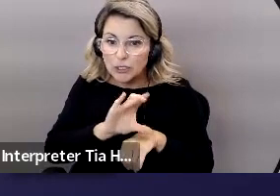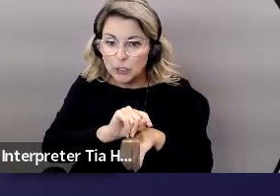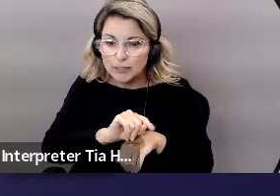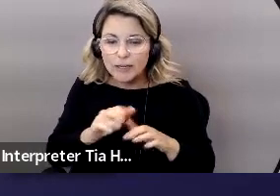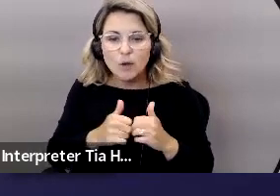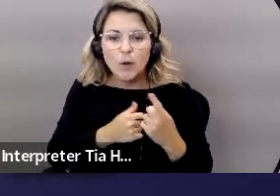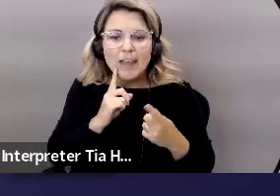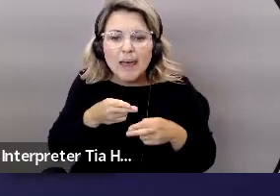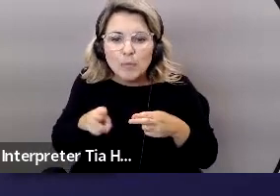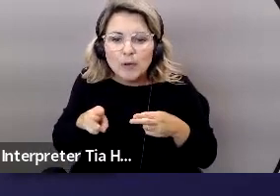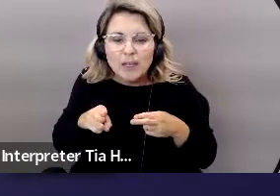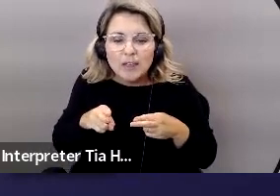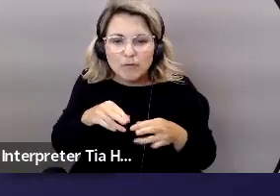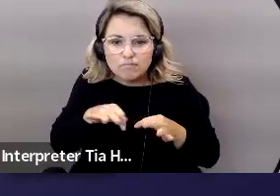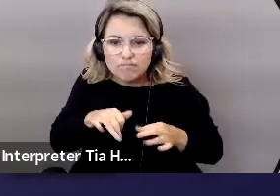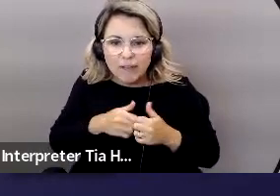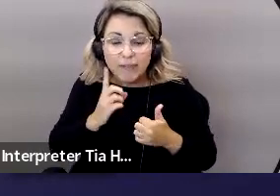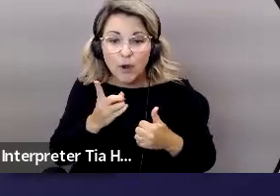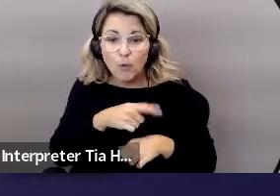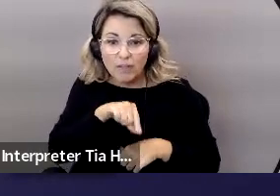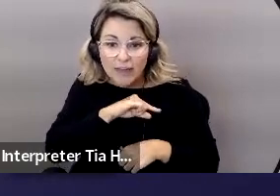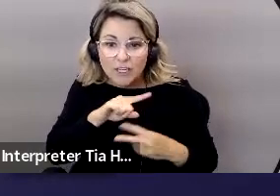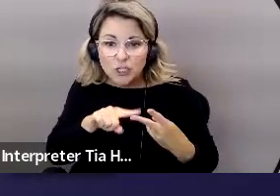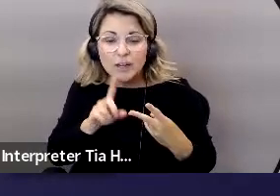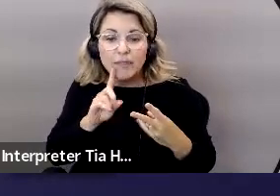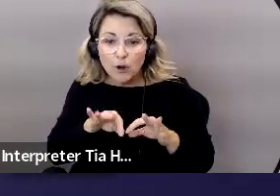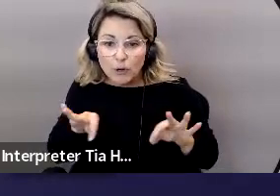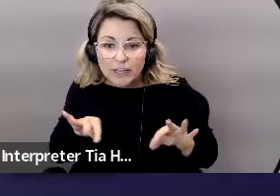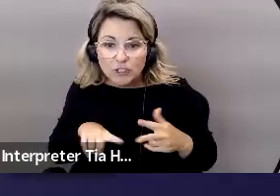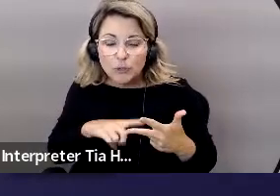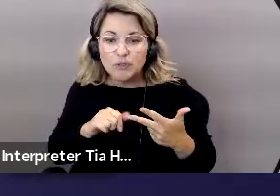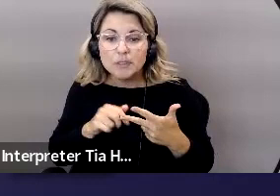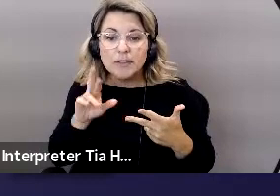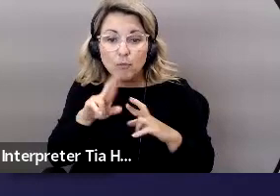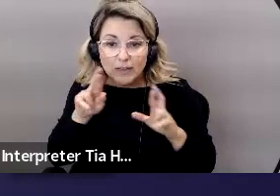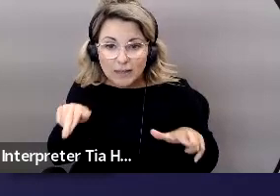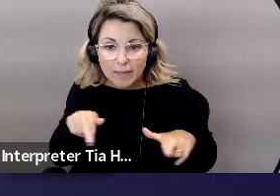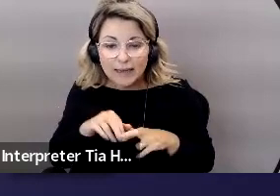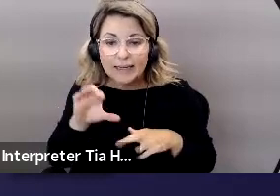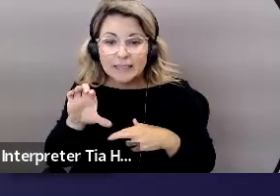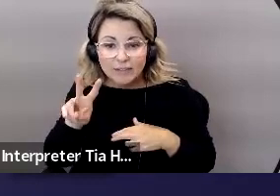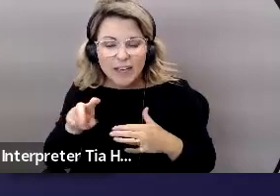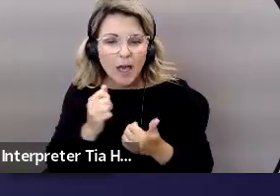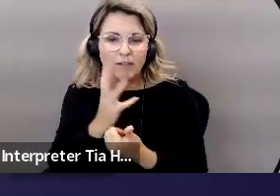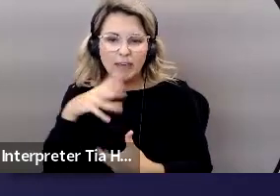people's credentials and their qualifications. Resumés and CVs are included often as appendices.